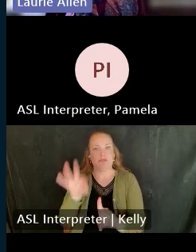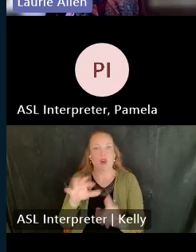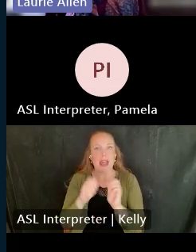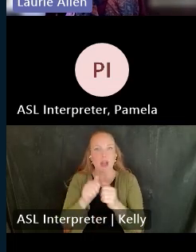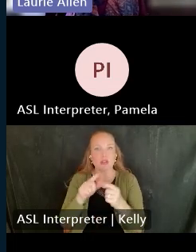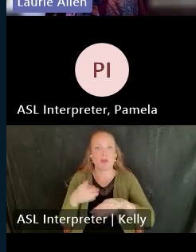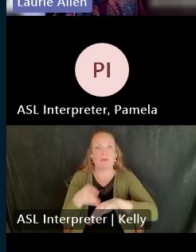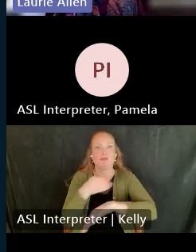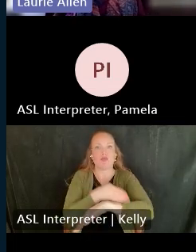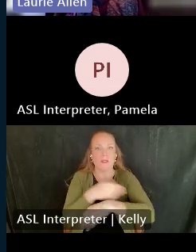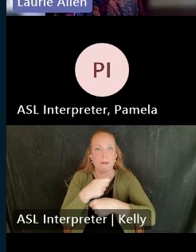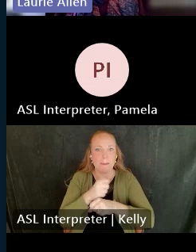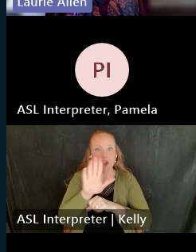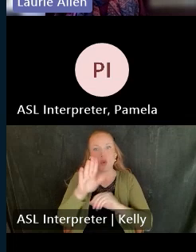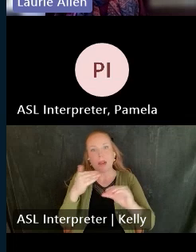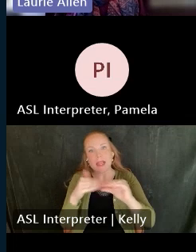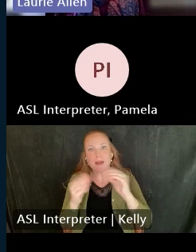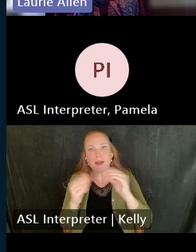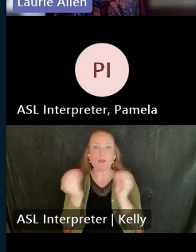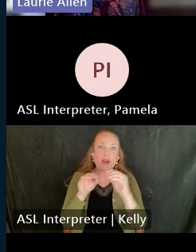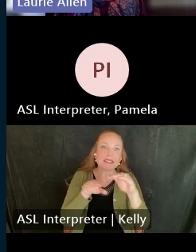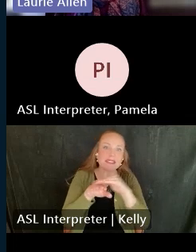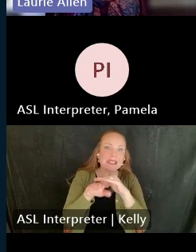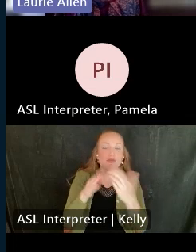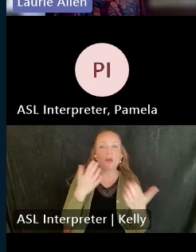It might be color contrast, alt text, something like that.